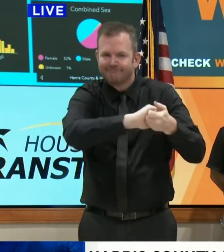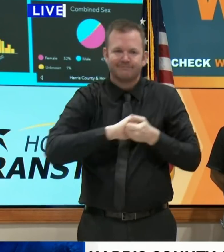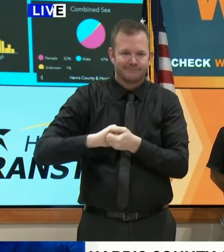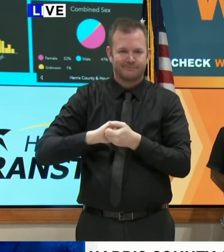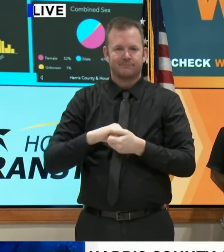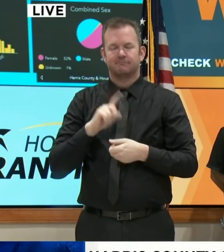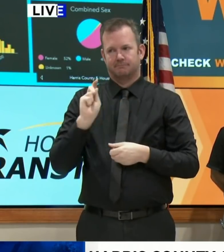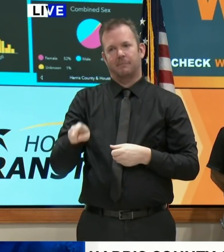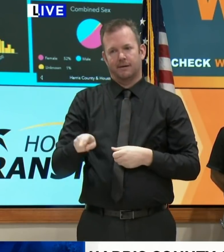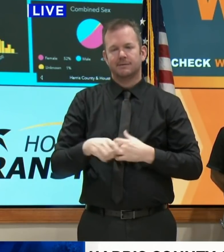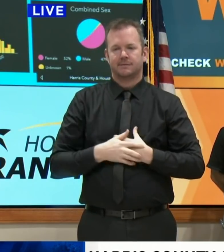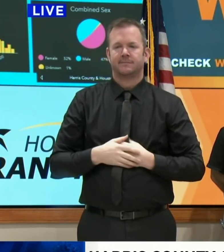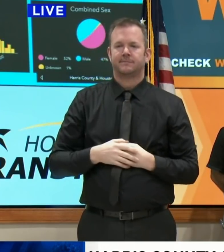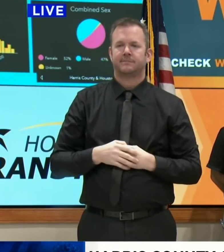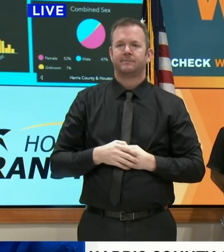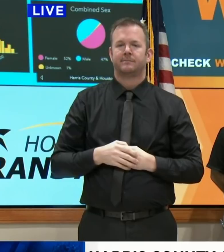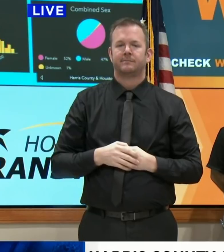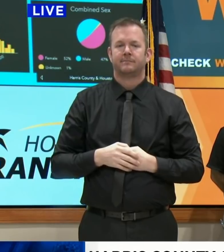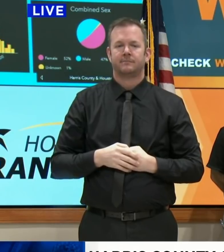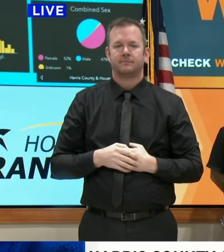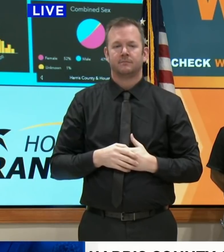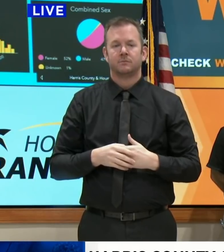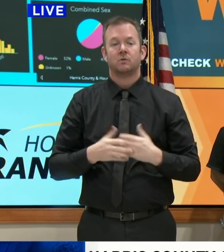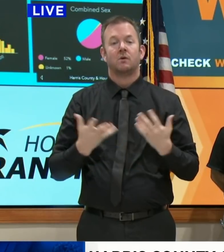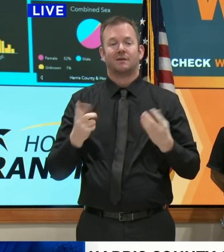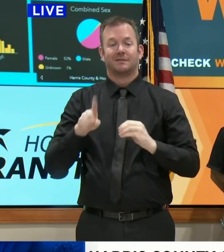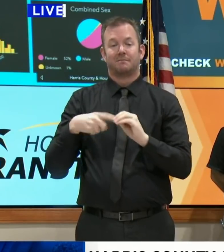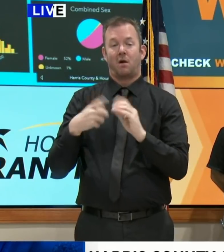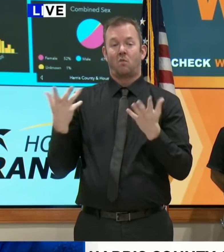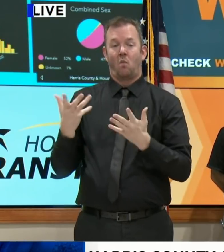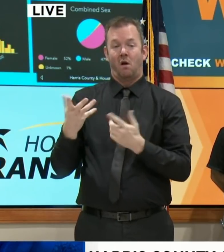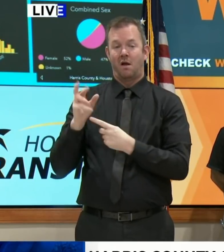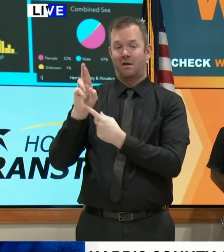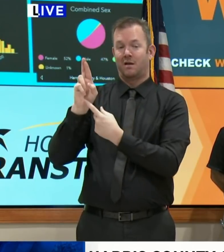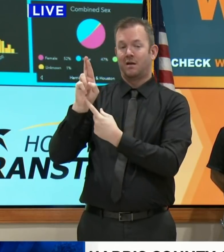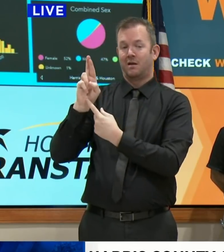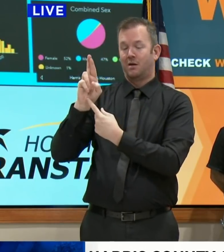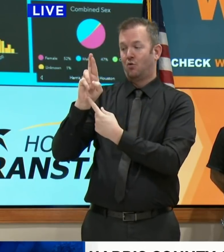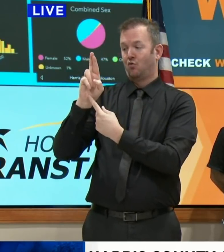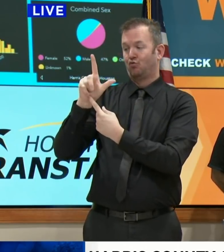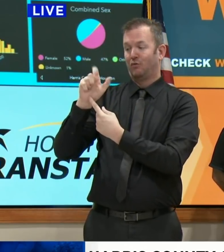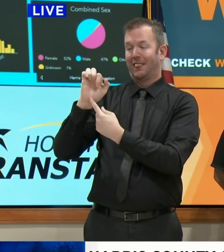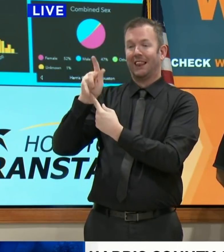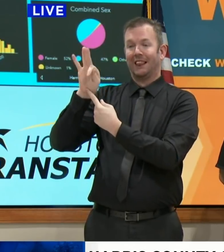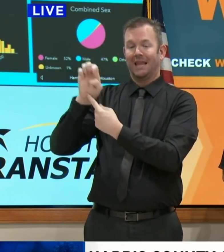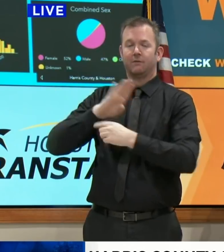bureaucracy of coordination communication and that’s what communication and that’s what we’re going to focus on.